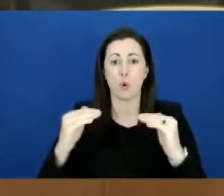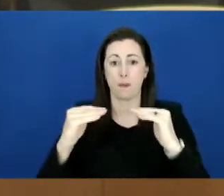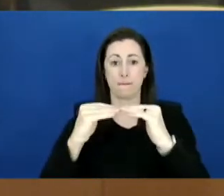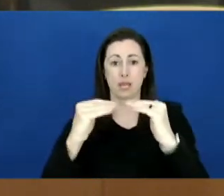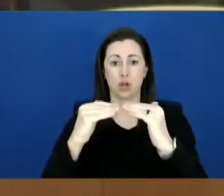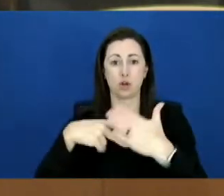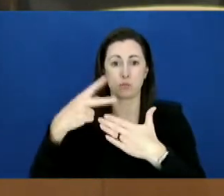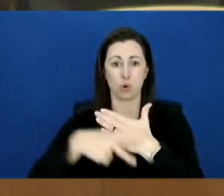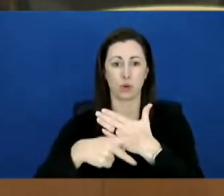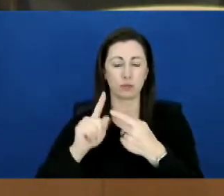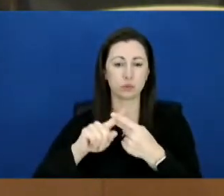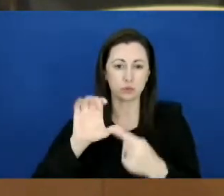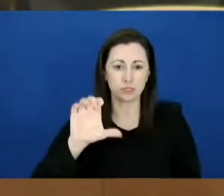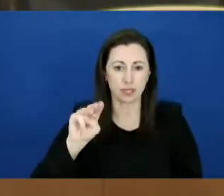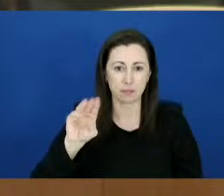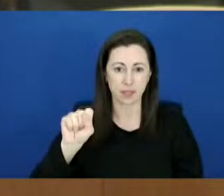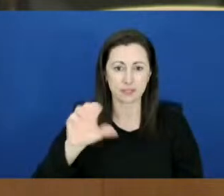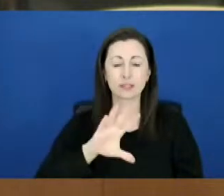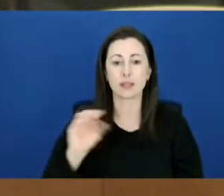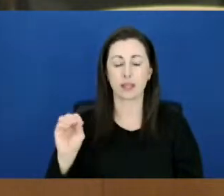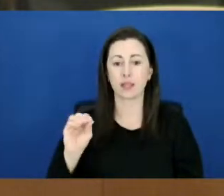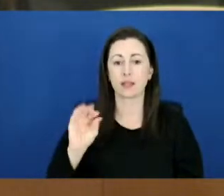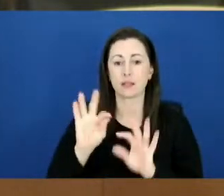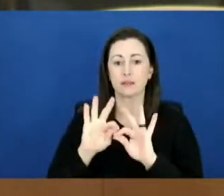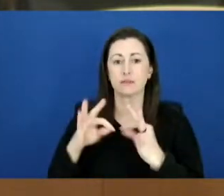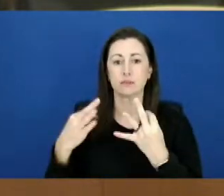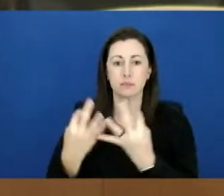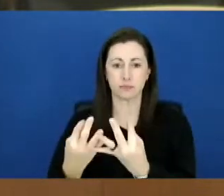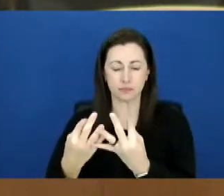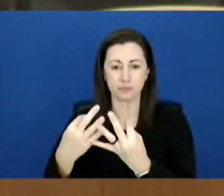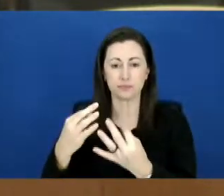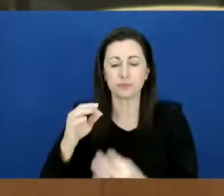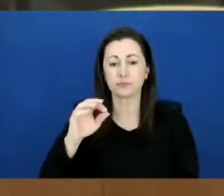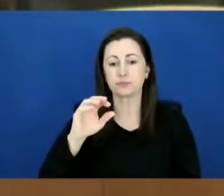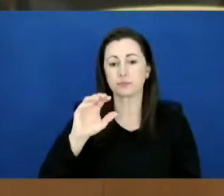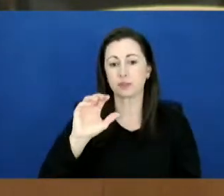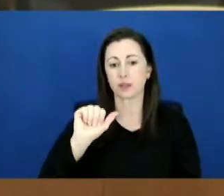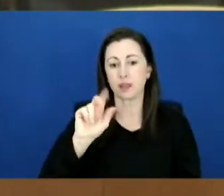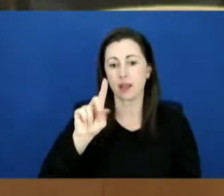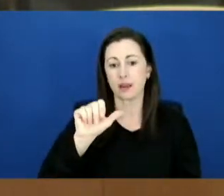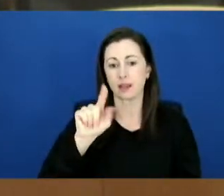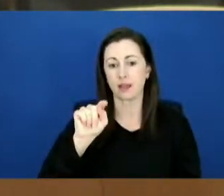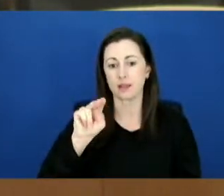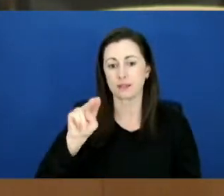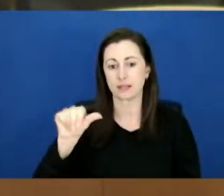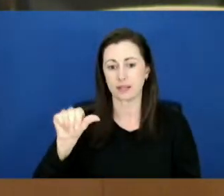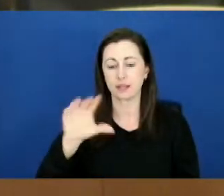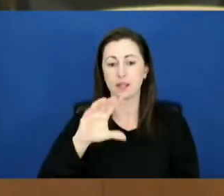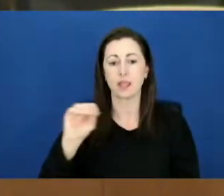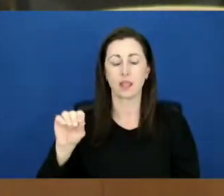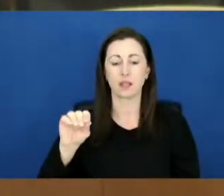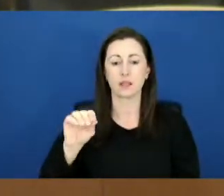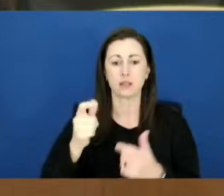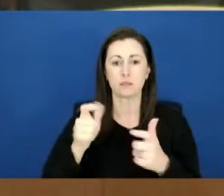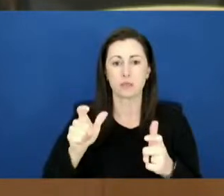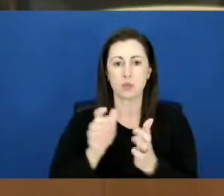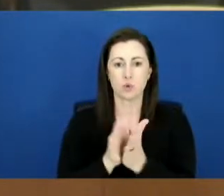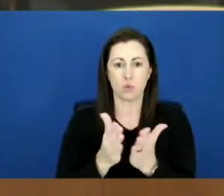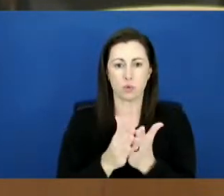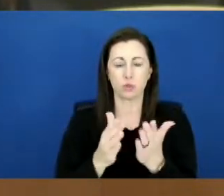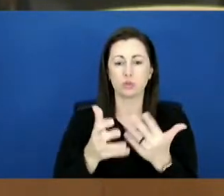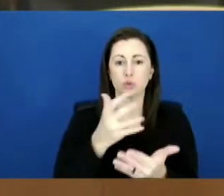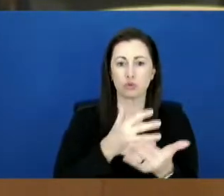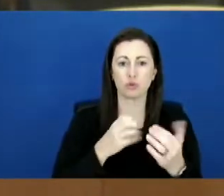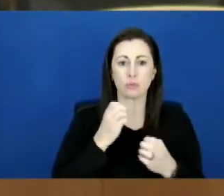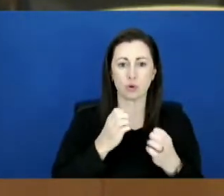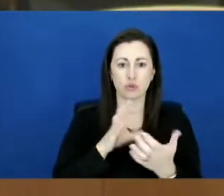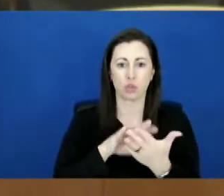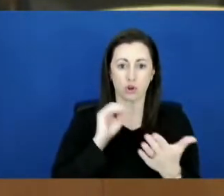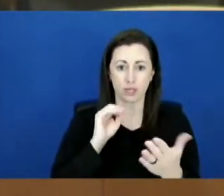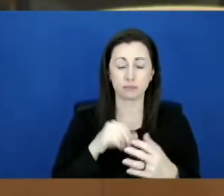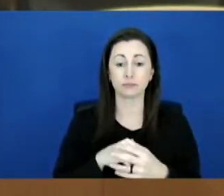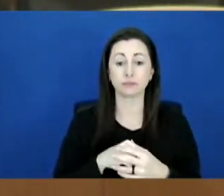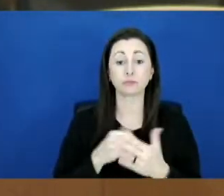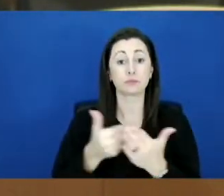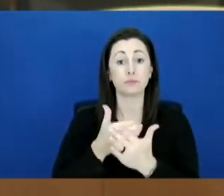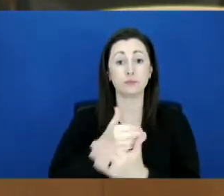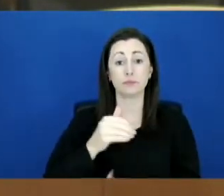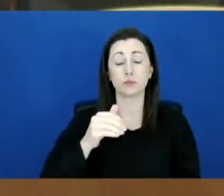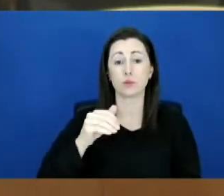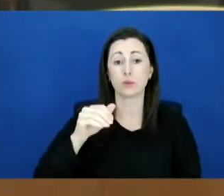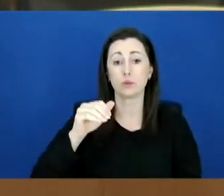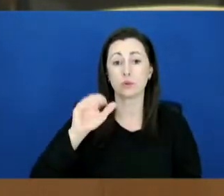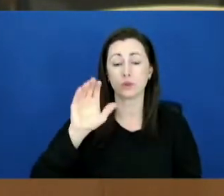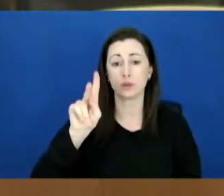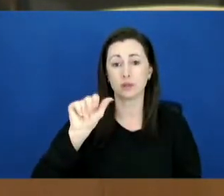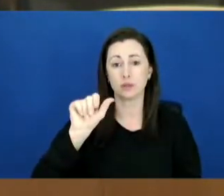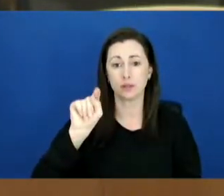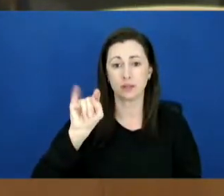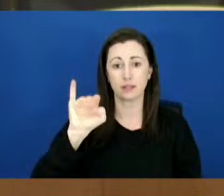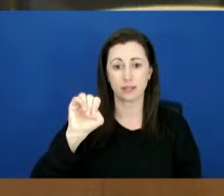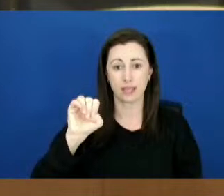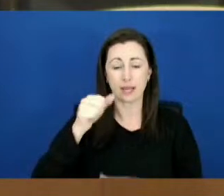SOURCES OF STRENGTH, PEER